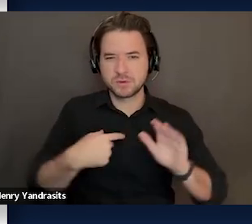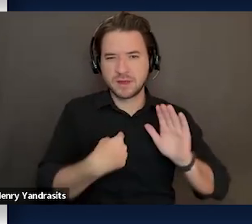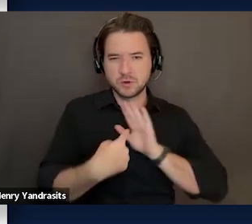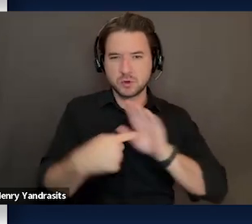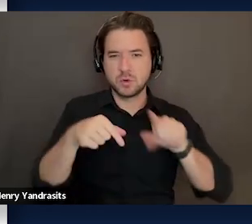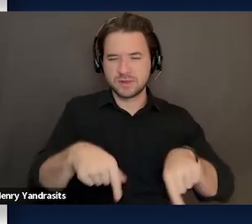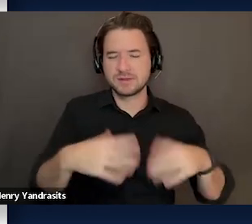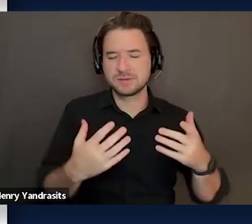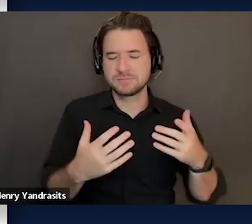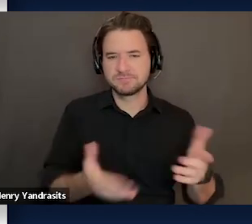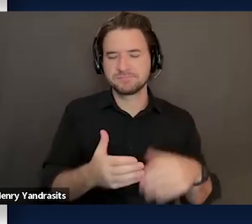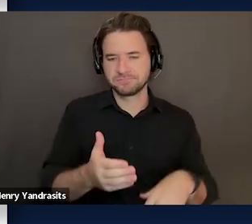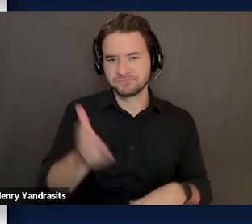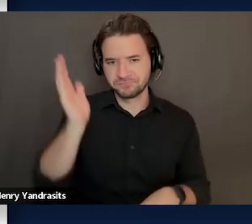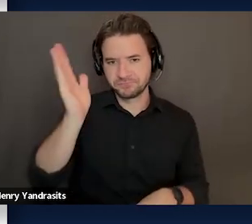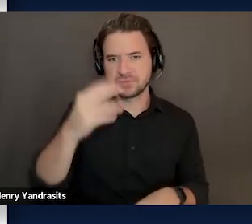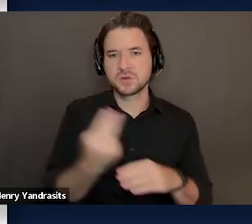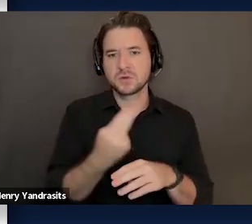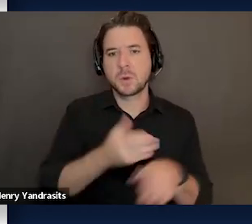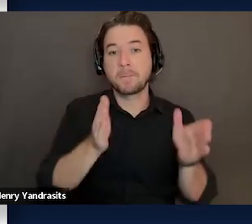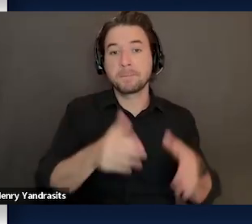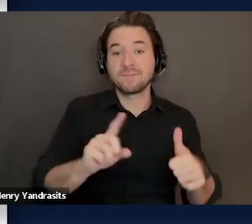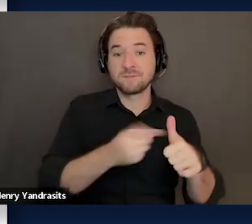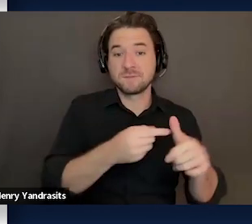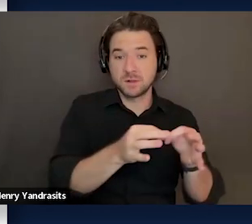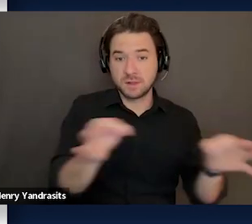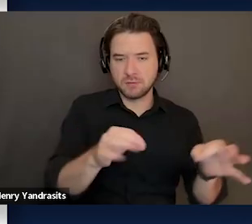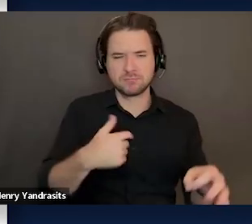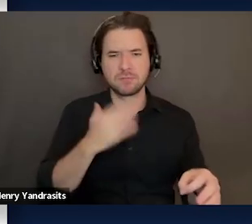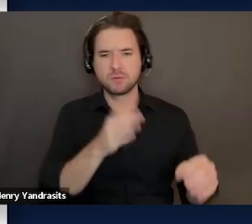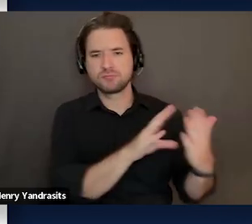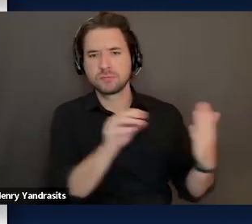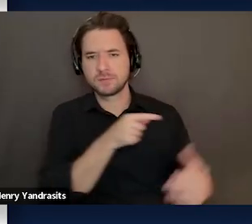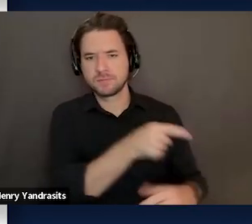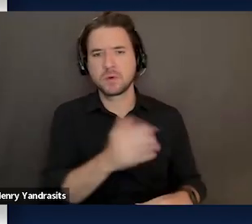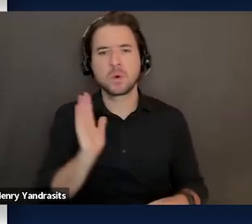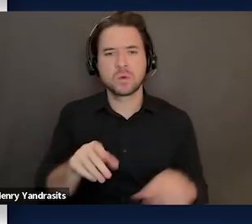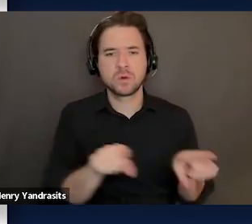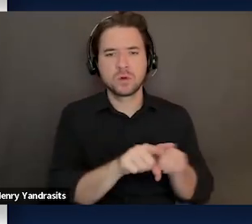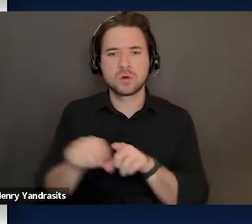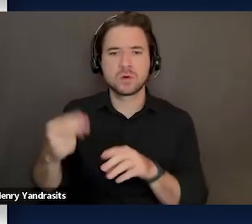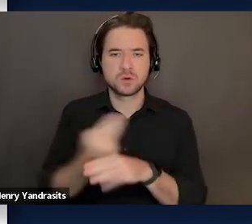Uh, use person-first language, so I'll use that terminology, but I'll also use the term disabled people.